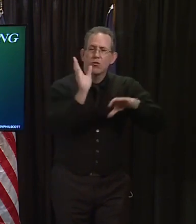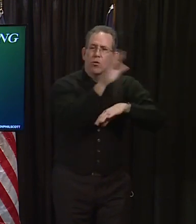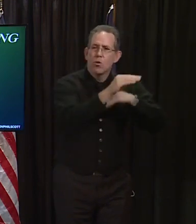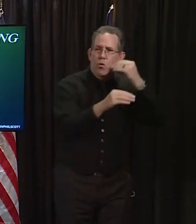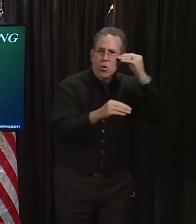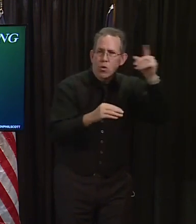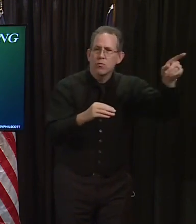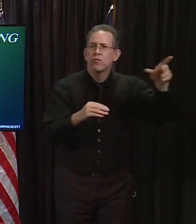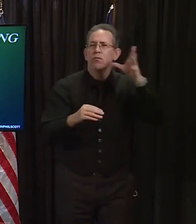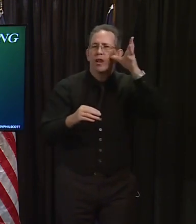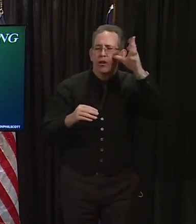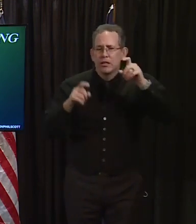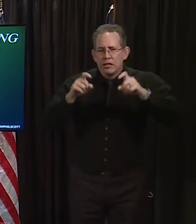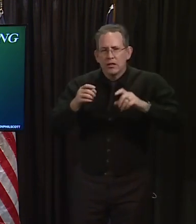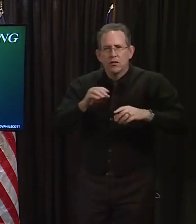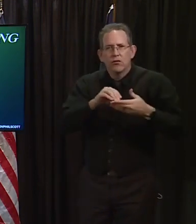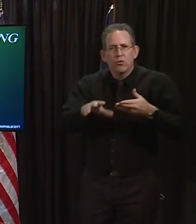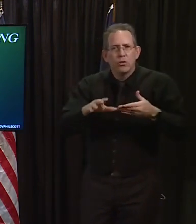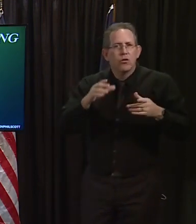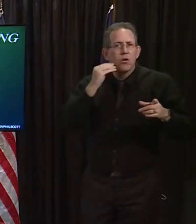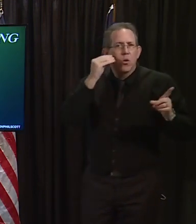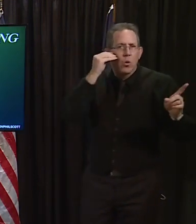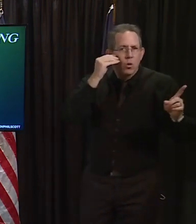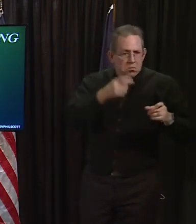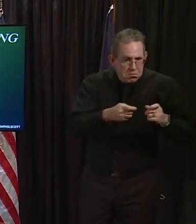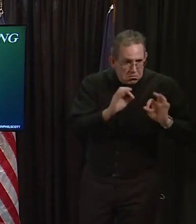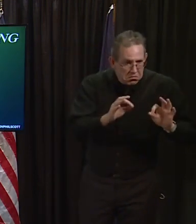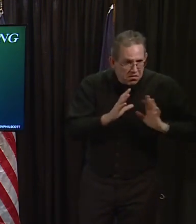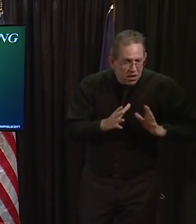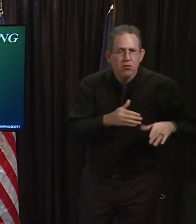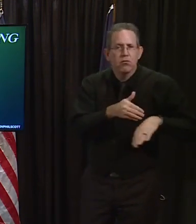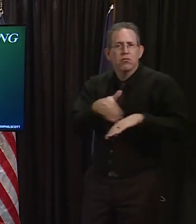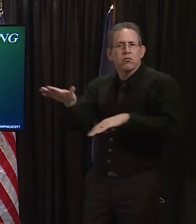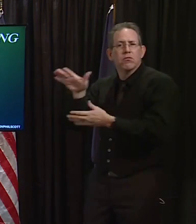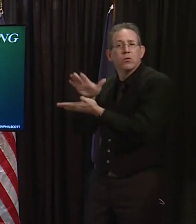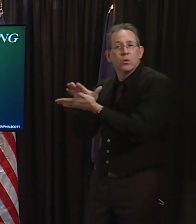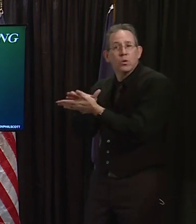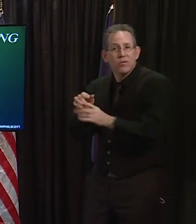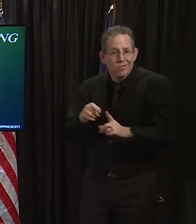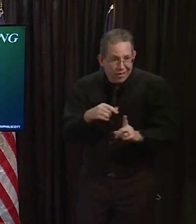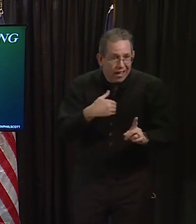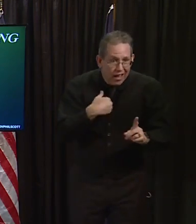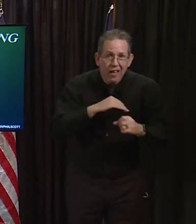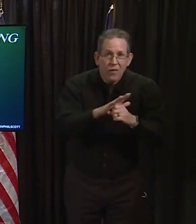antigen testing and will be closely tied to our updated recommendations on quarantine and isolation.